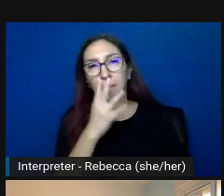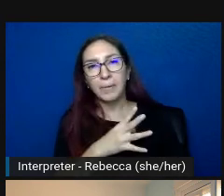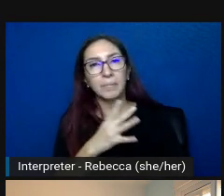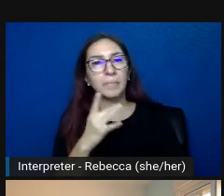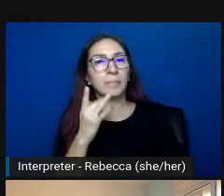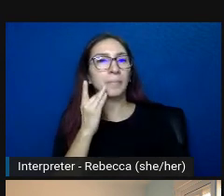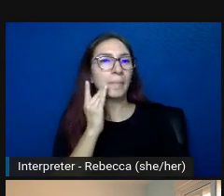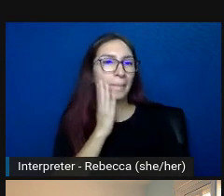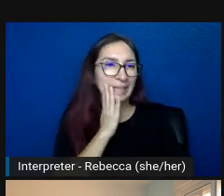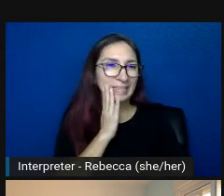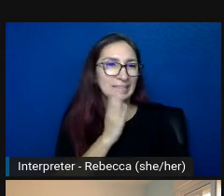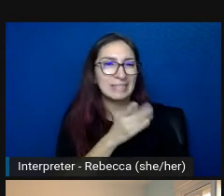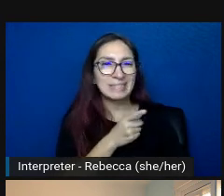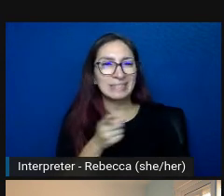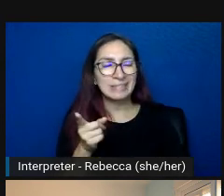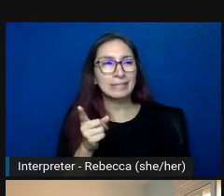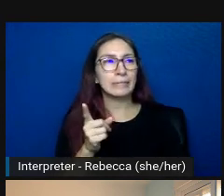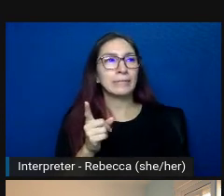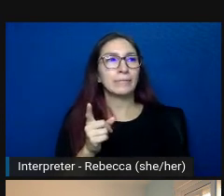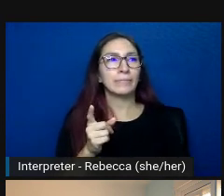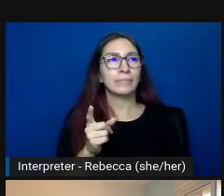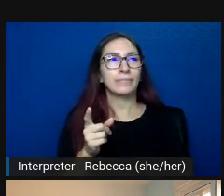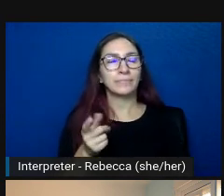and it they made them more sober.